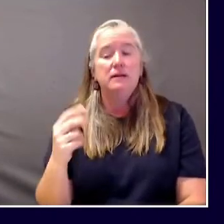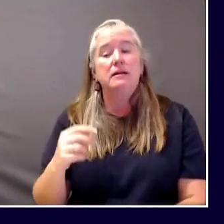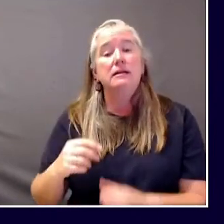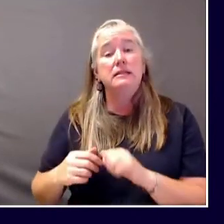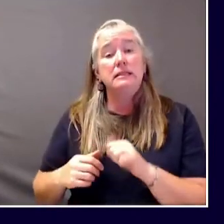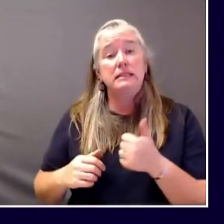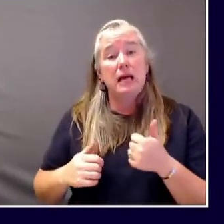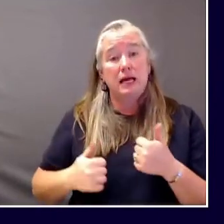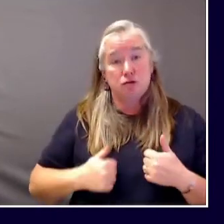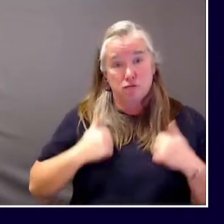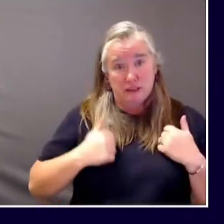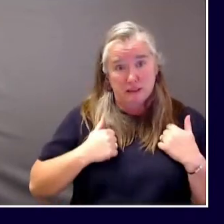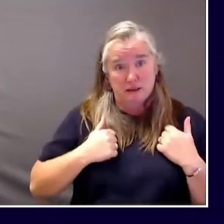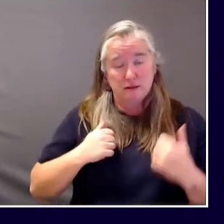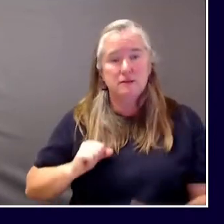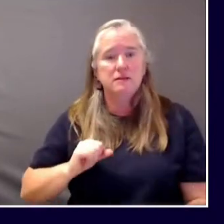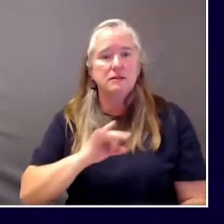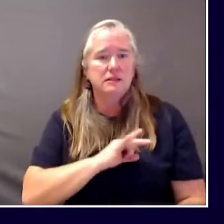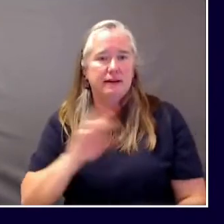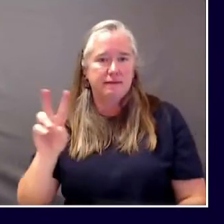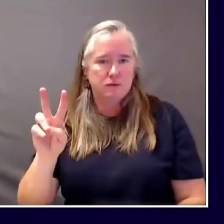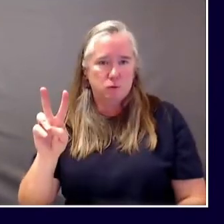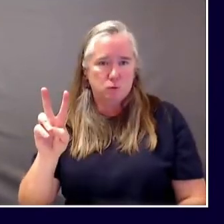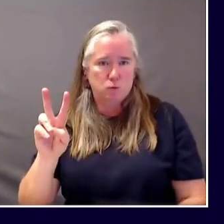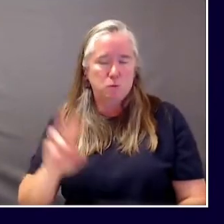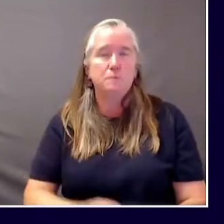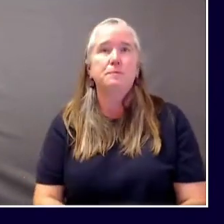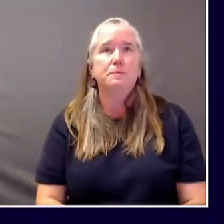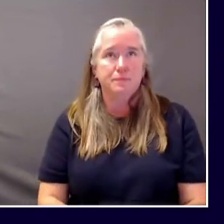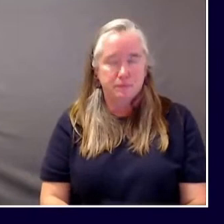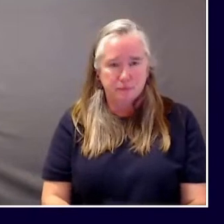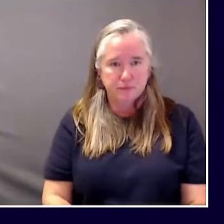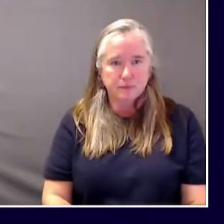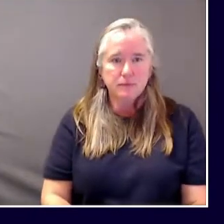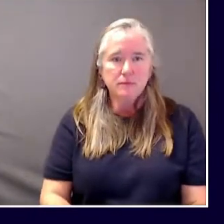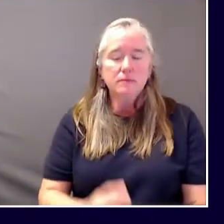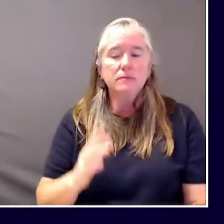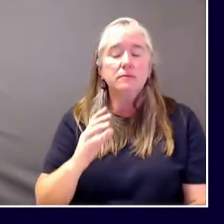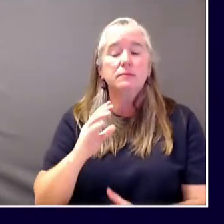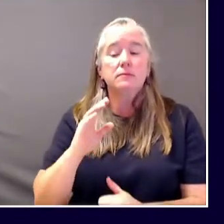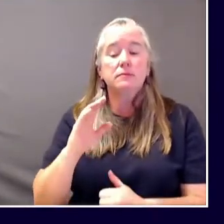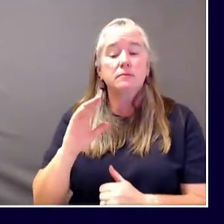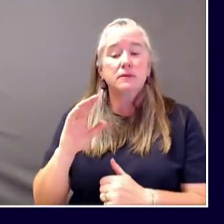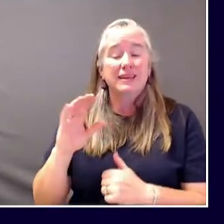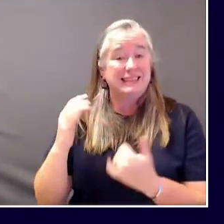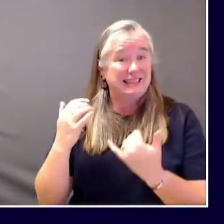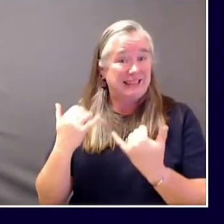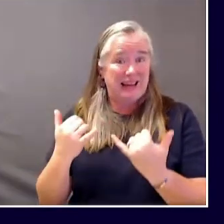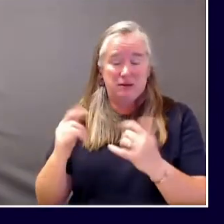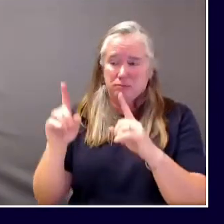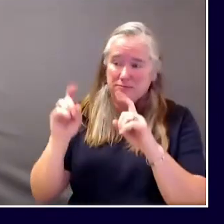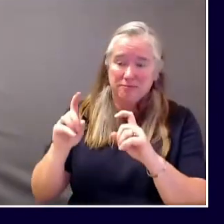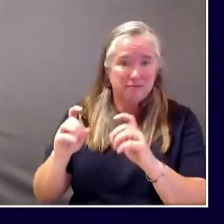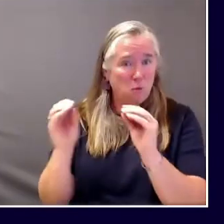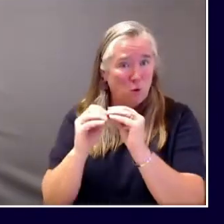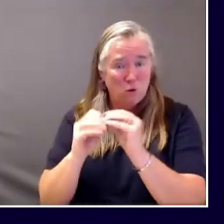among residents to cases among staff